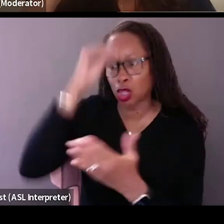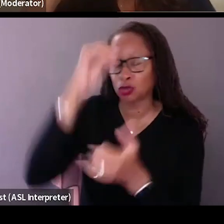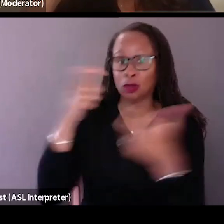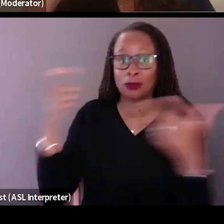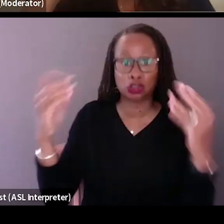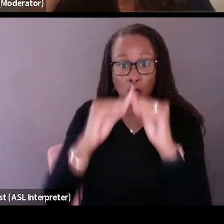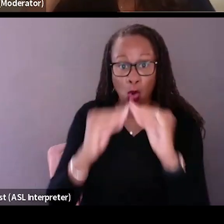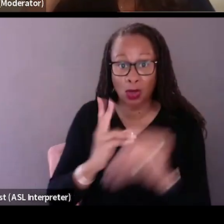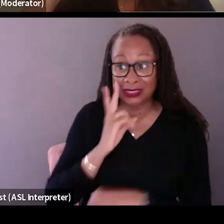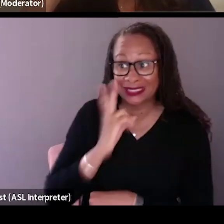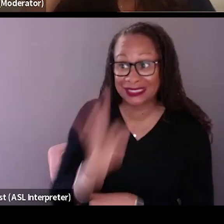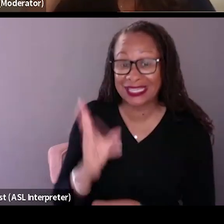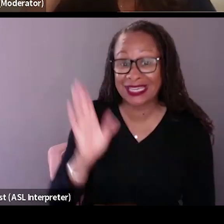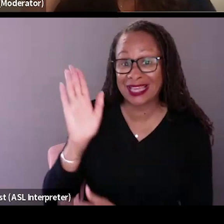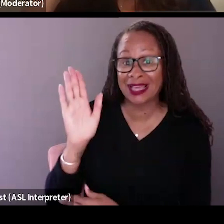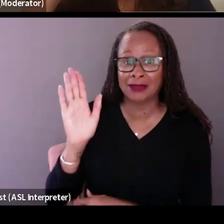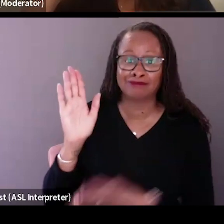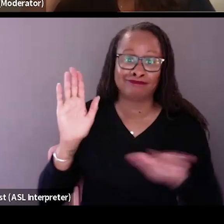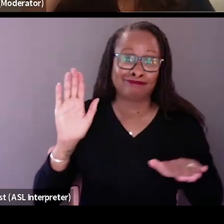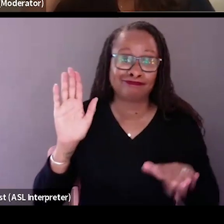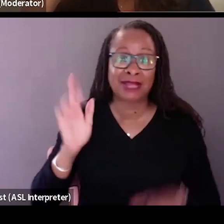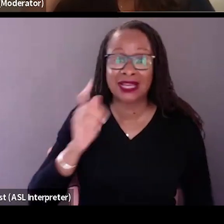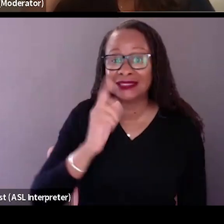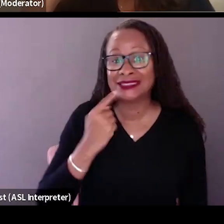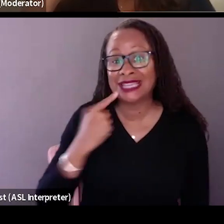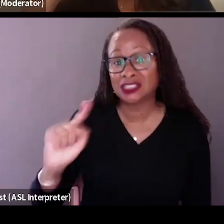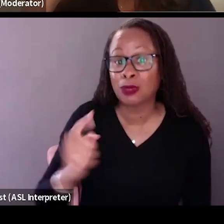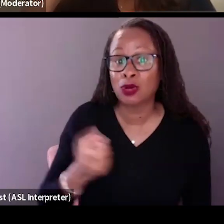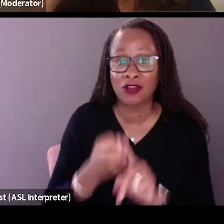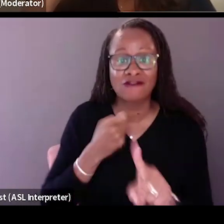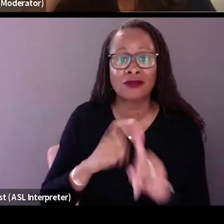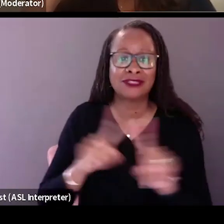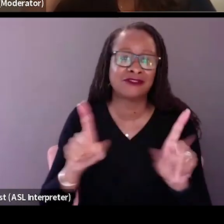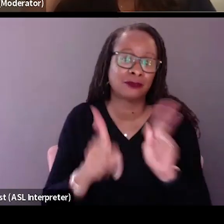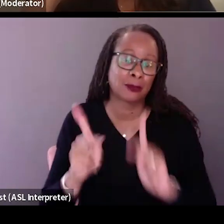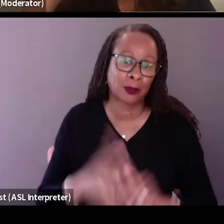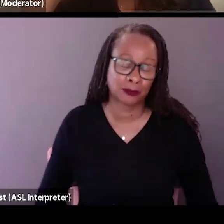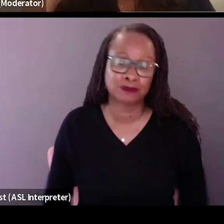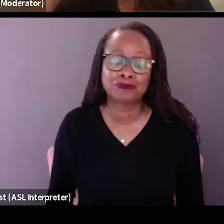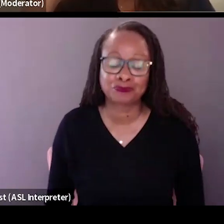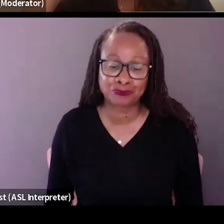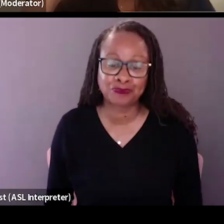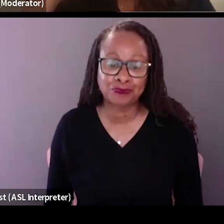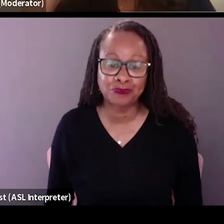you know, testimony from different folks that are part of the story.